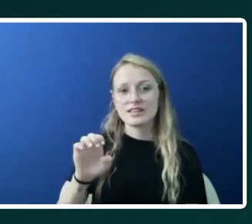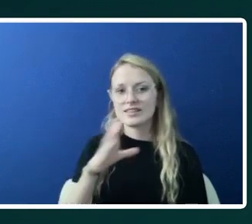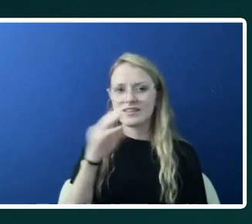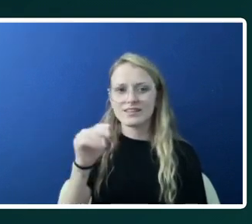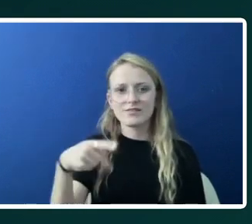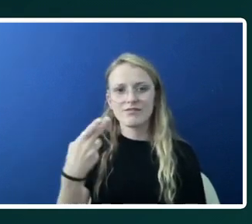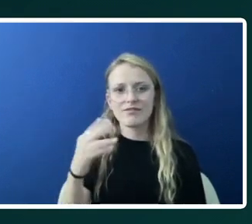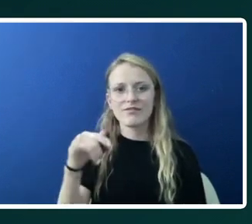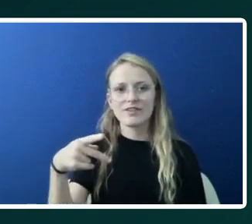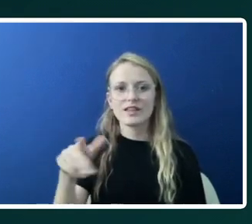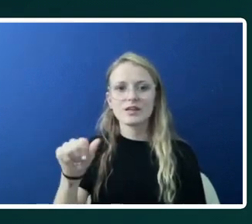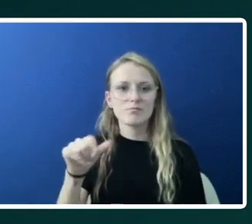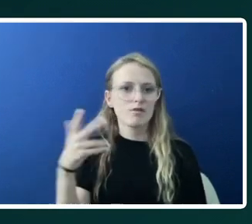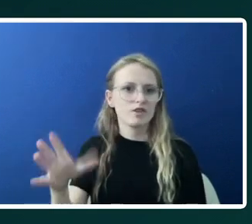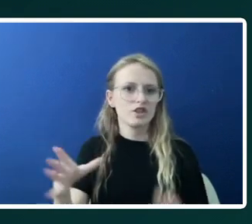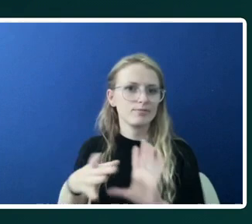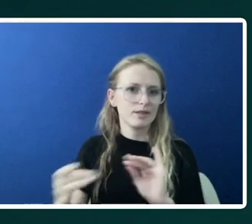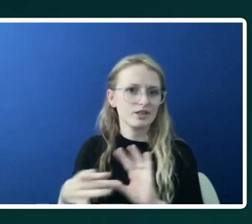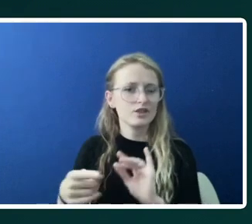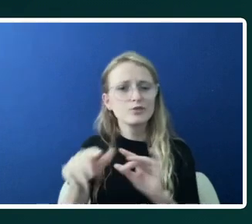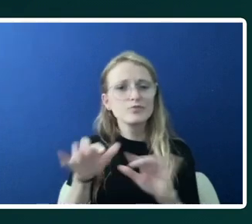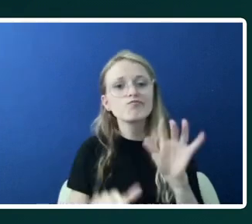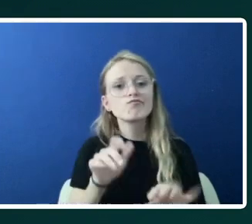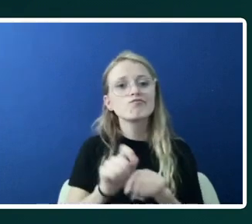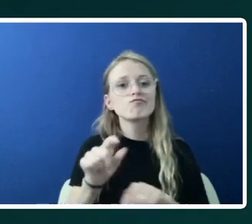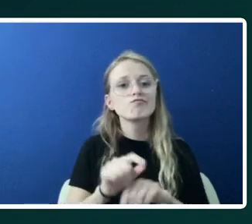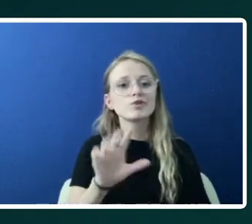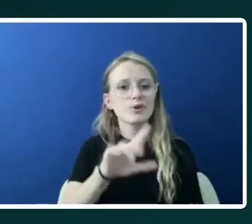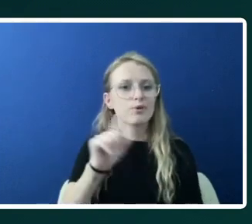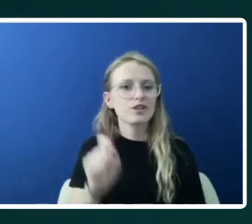you're typing out your questions, I'll just say, as Micheline and Philippa mentioned,